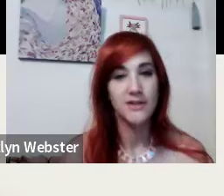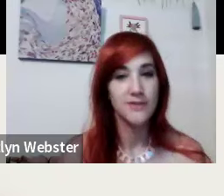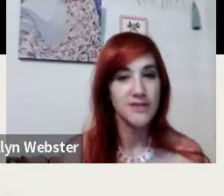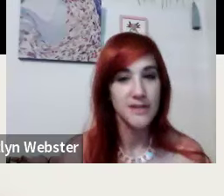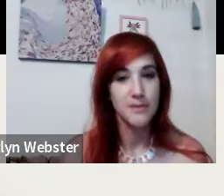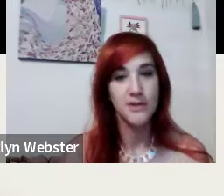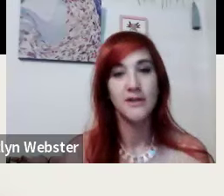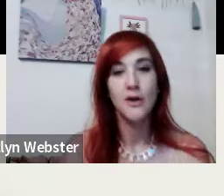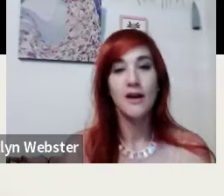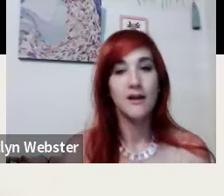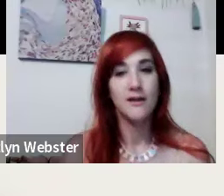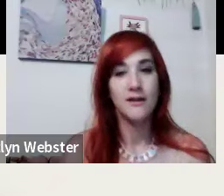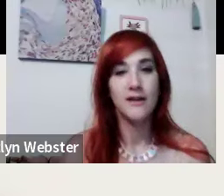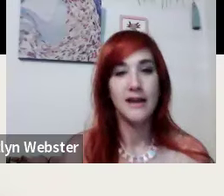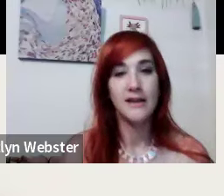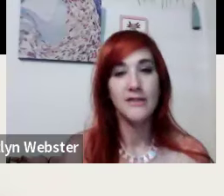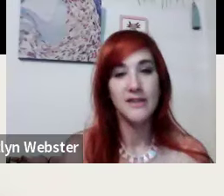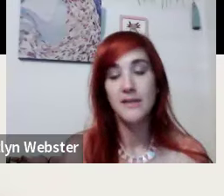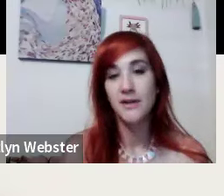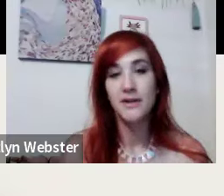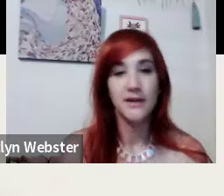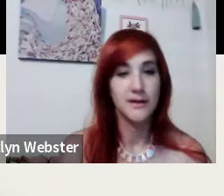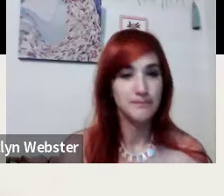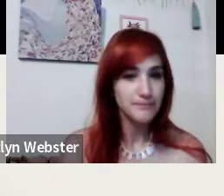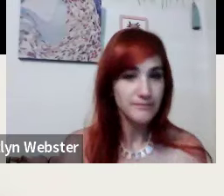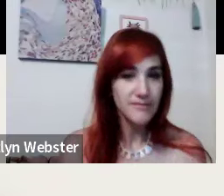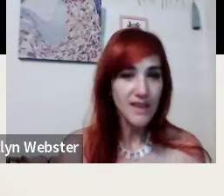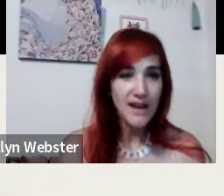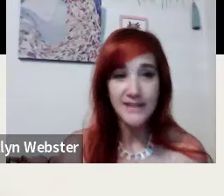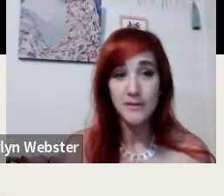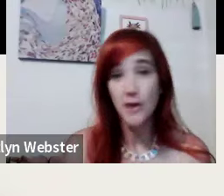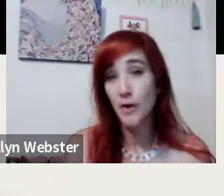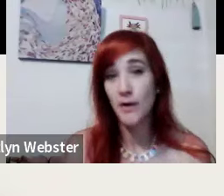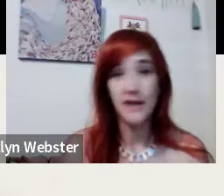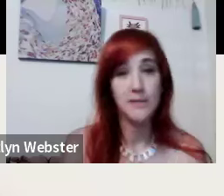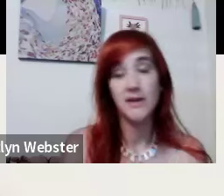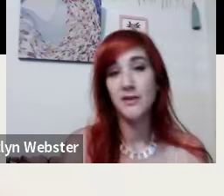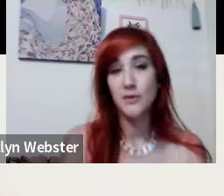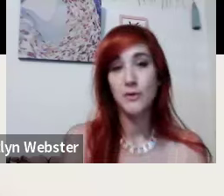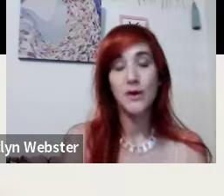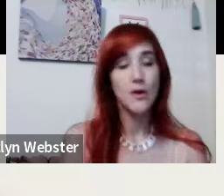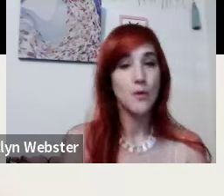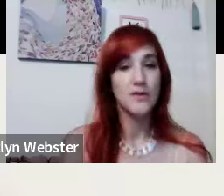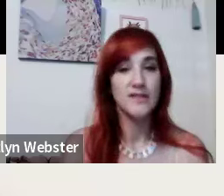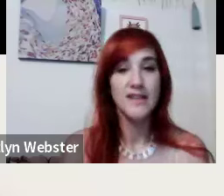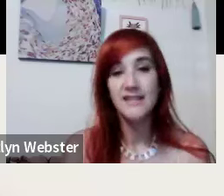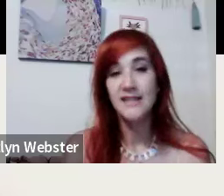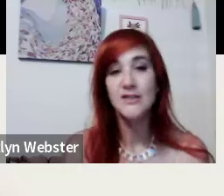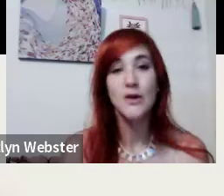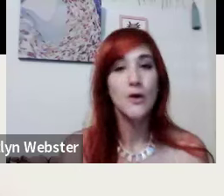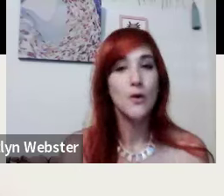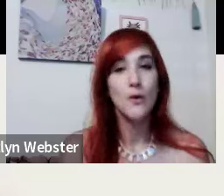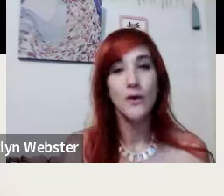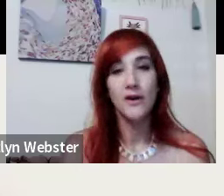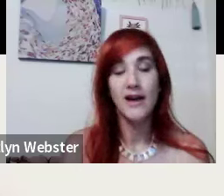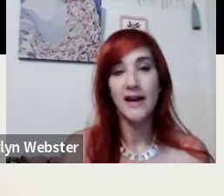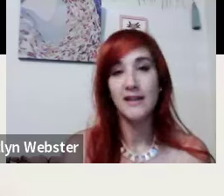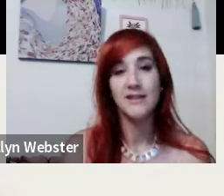diverse neighborhood and in this neighborhood, I didn't know anybody who was a scientist or had